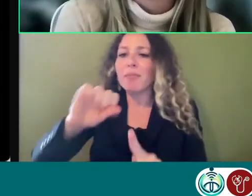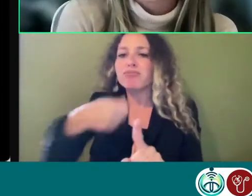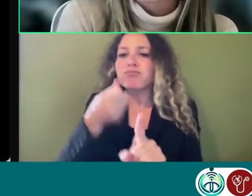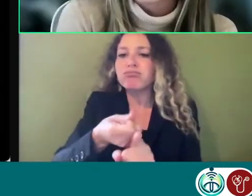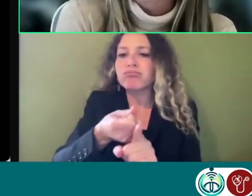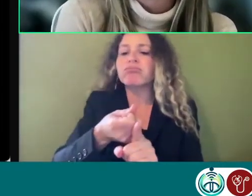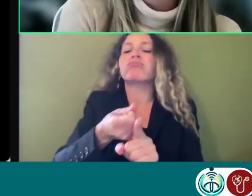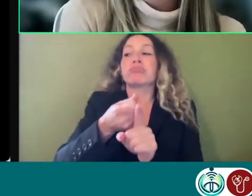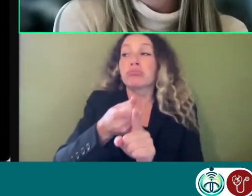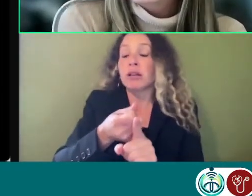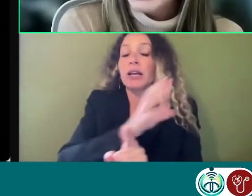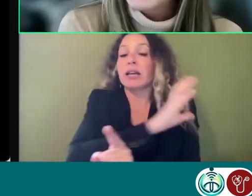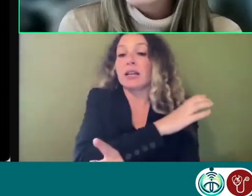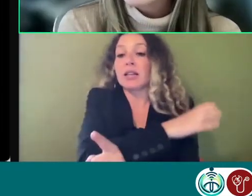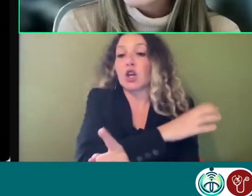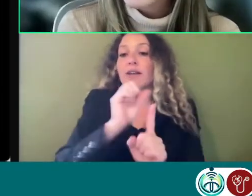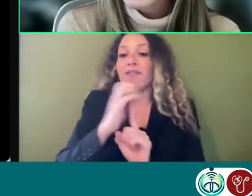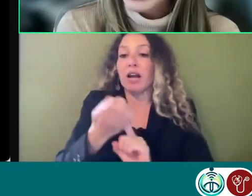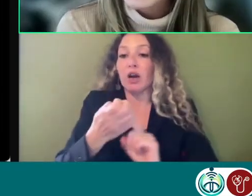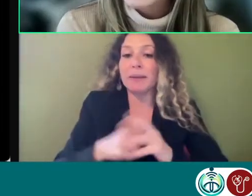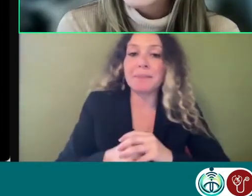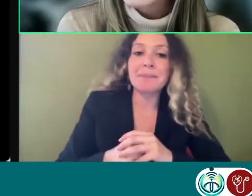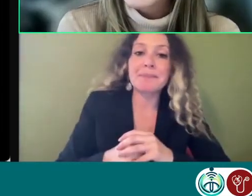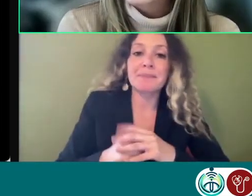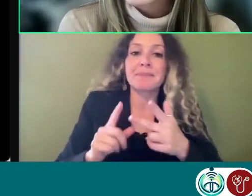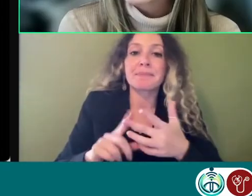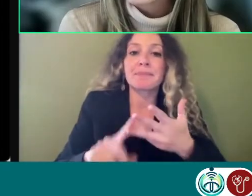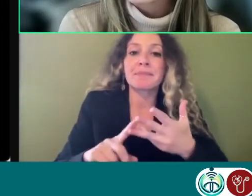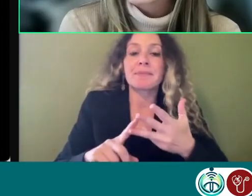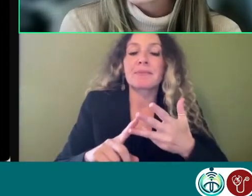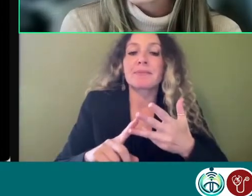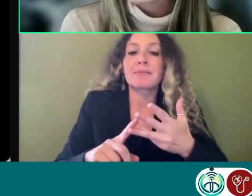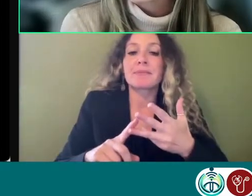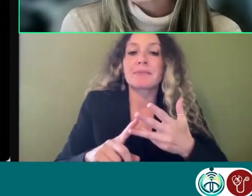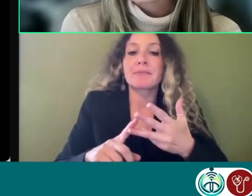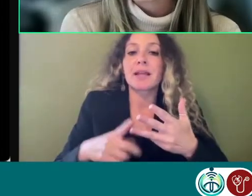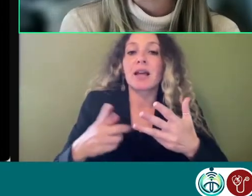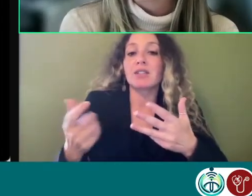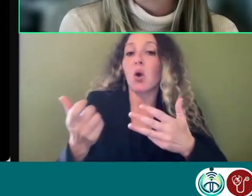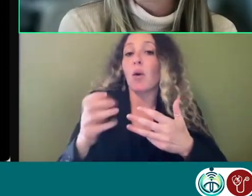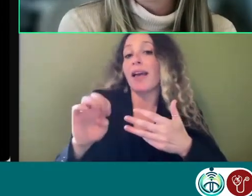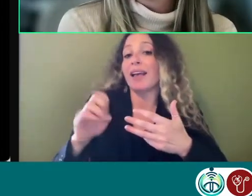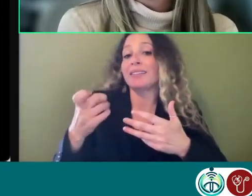environment. Executive functioning challenges and then something that is also extremely important